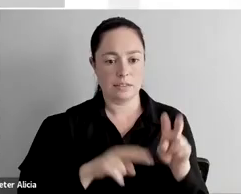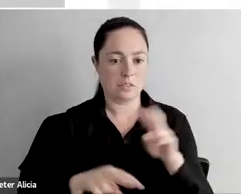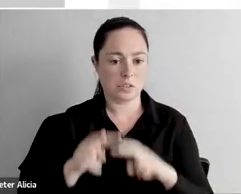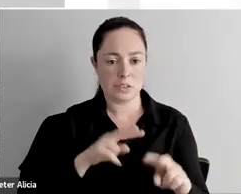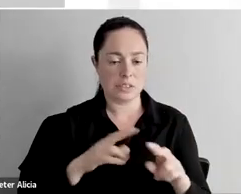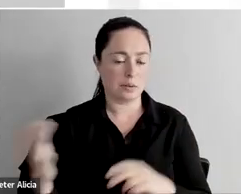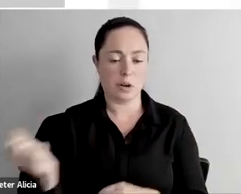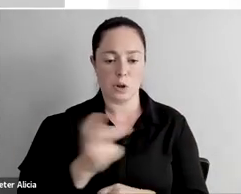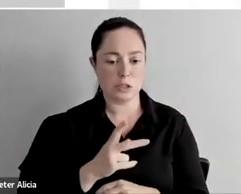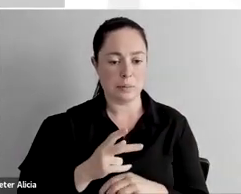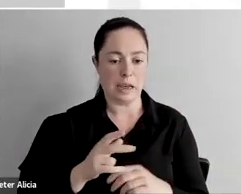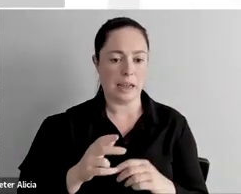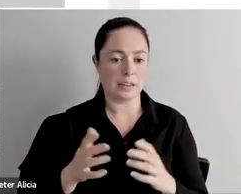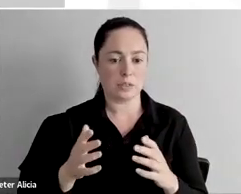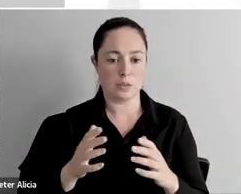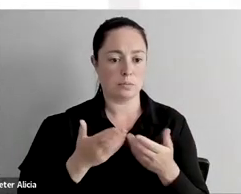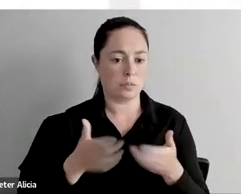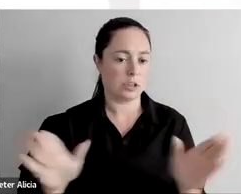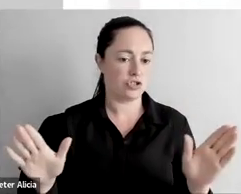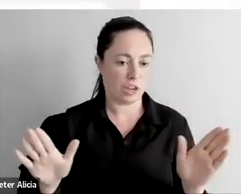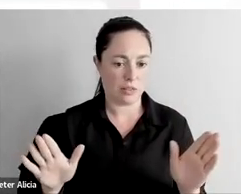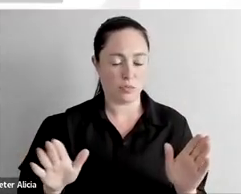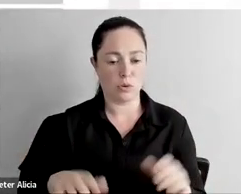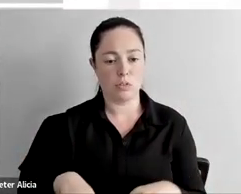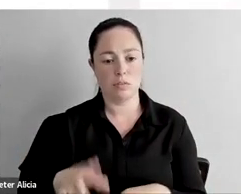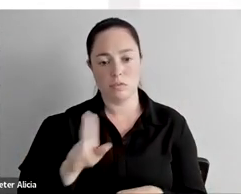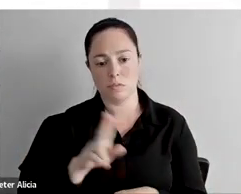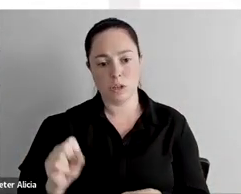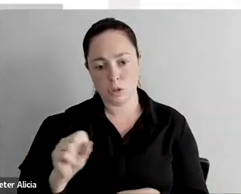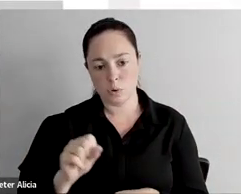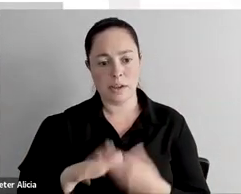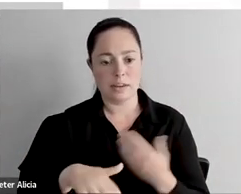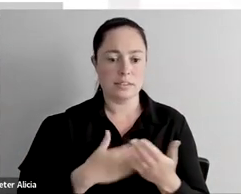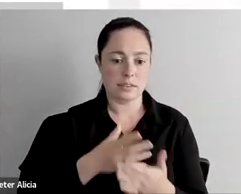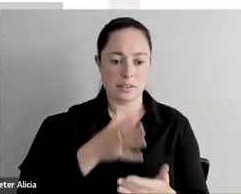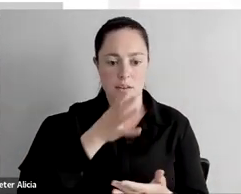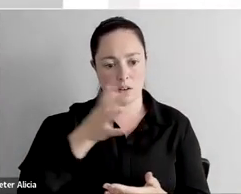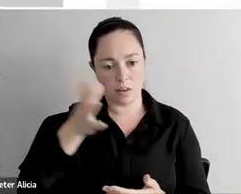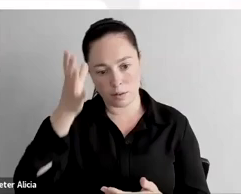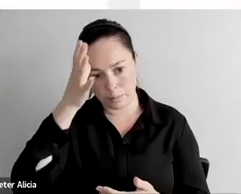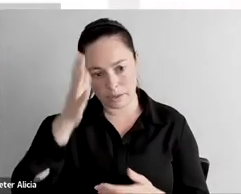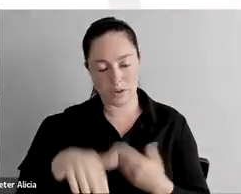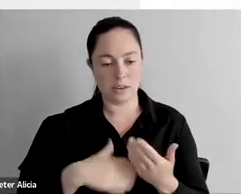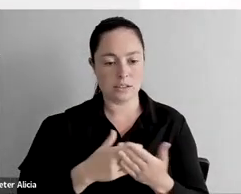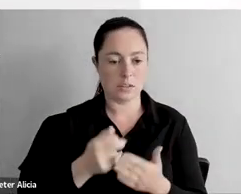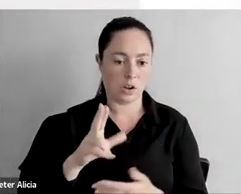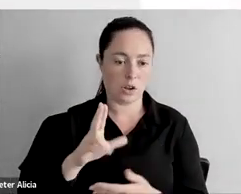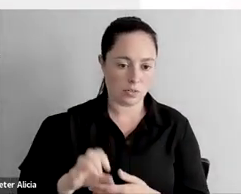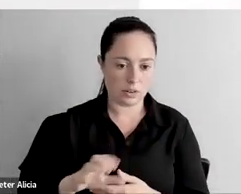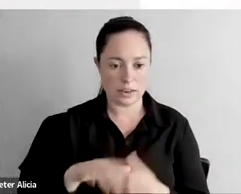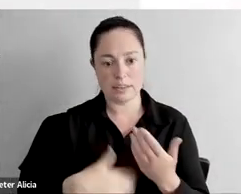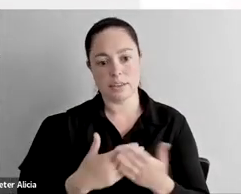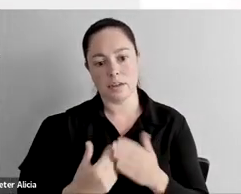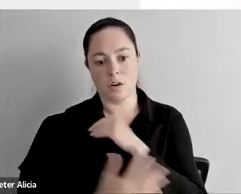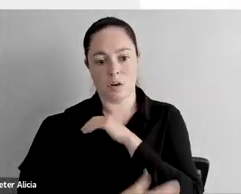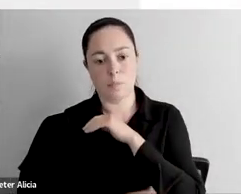looking at the United States, all parents, male and female, all races, and poverty status.